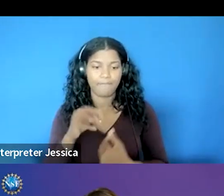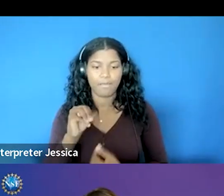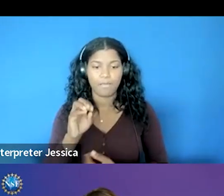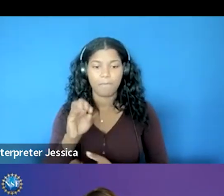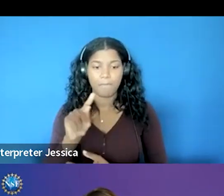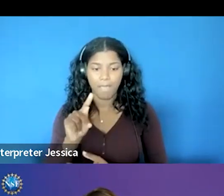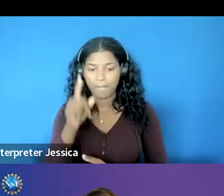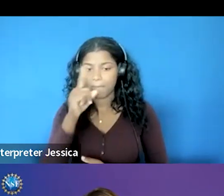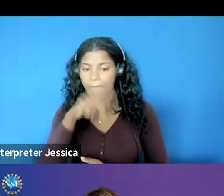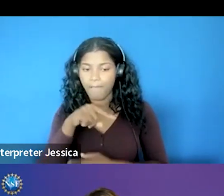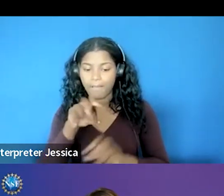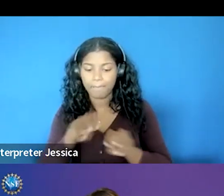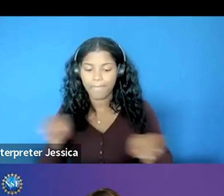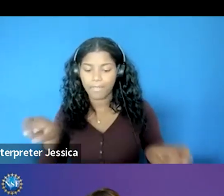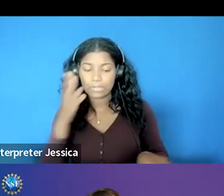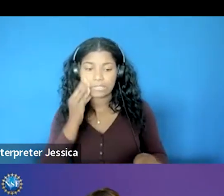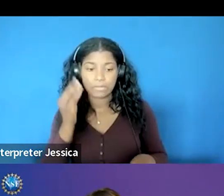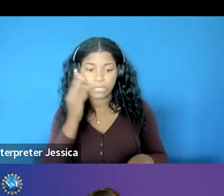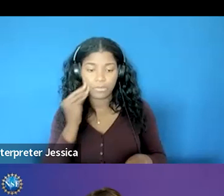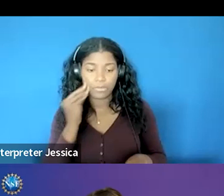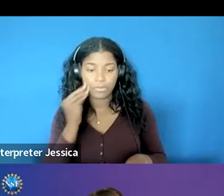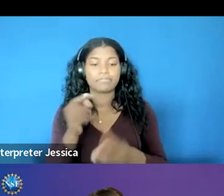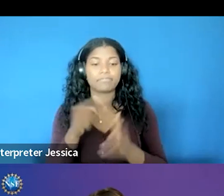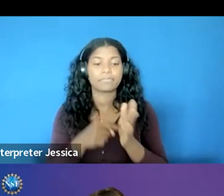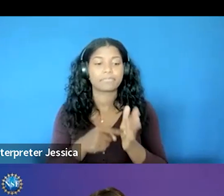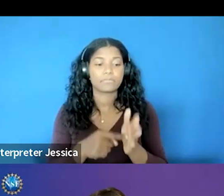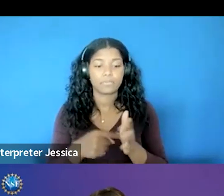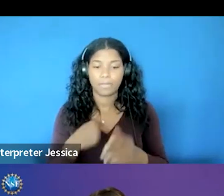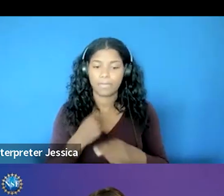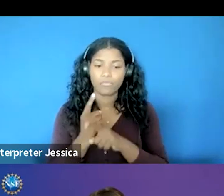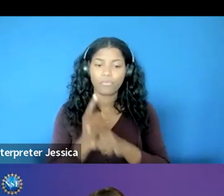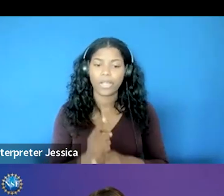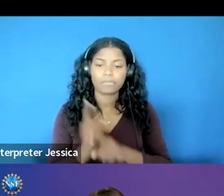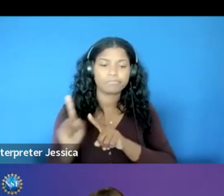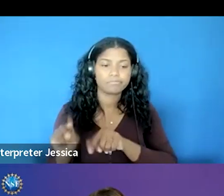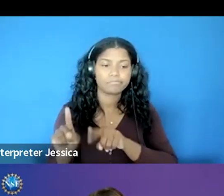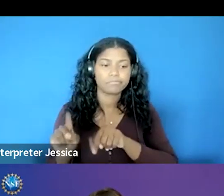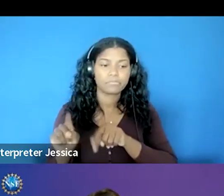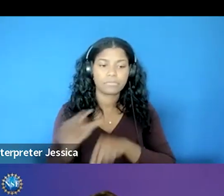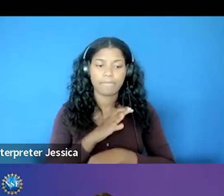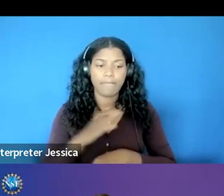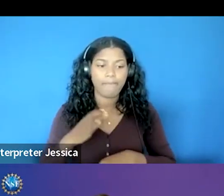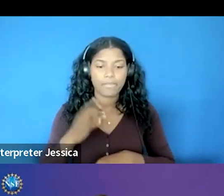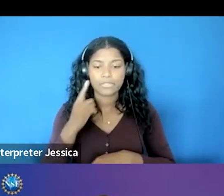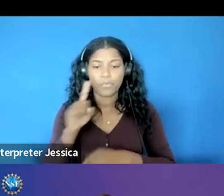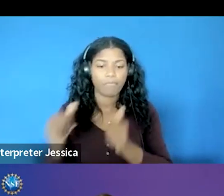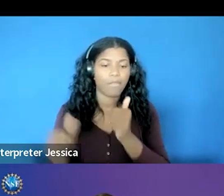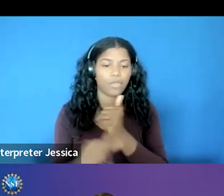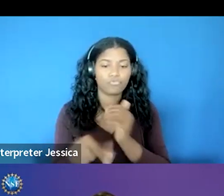So for instance, I regularly attend the Congress for undergraduate research conference.